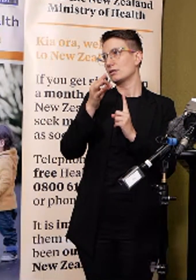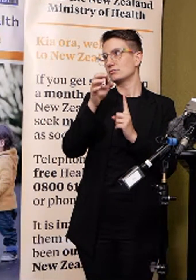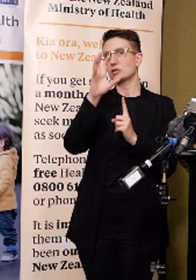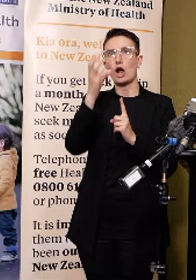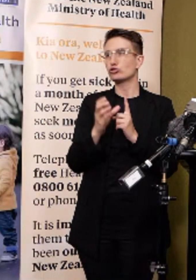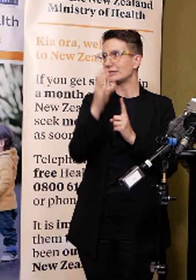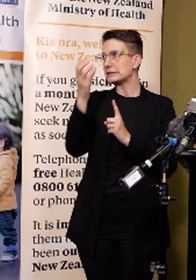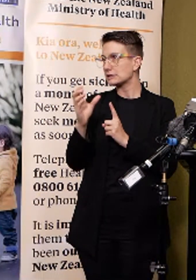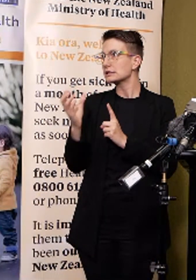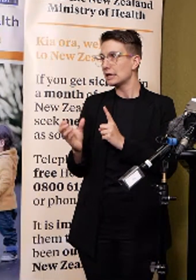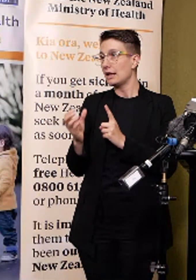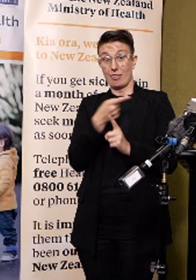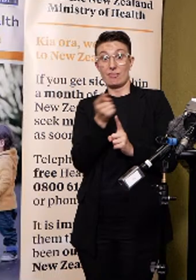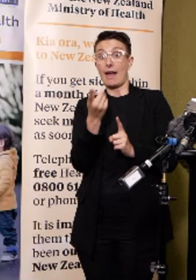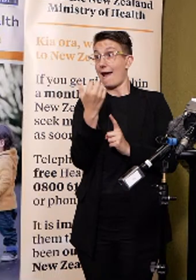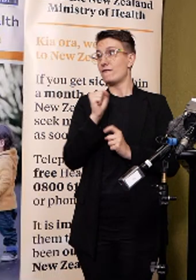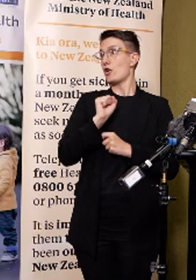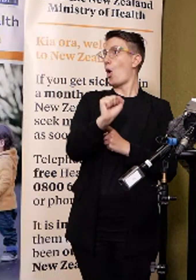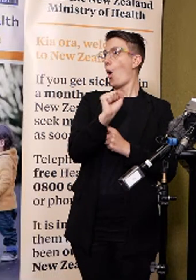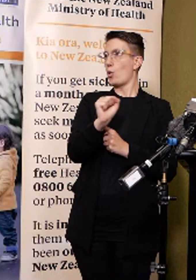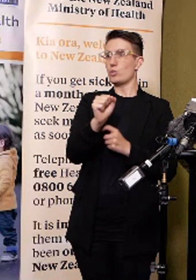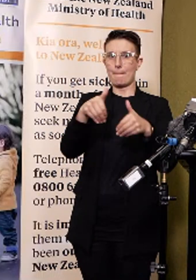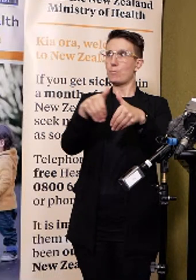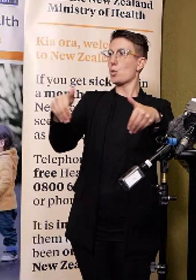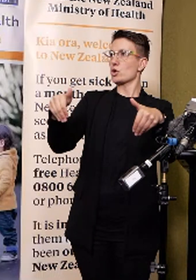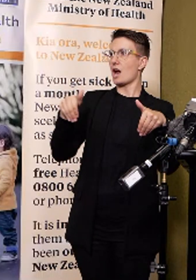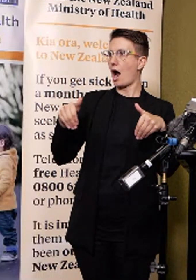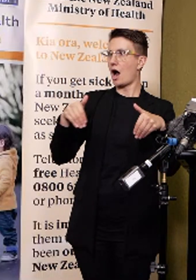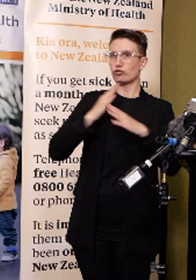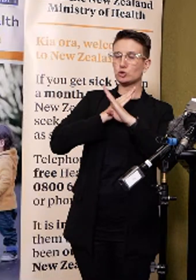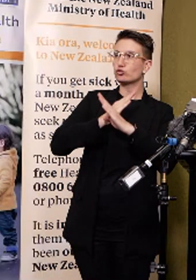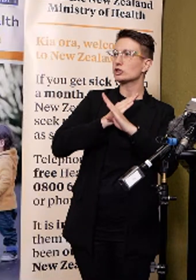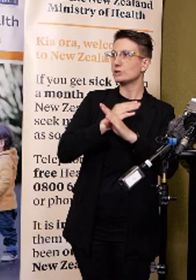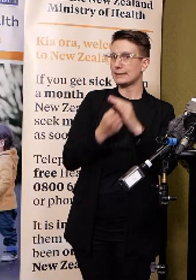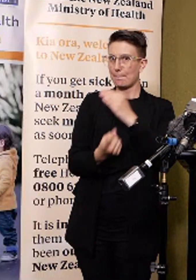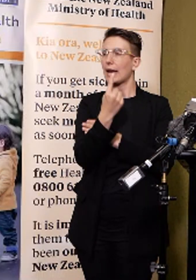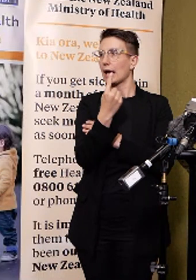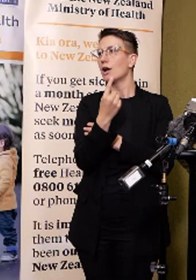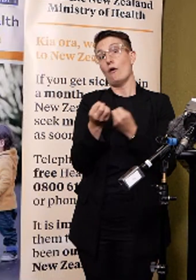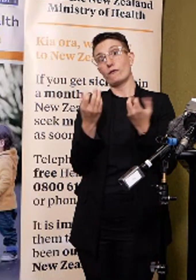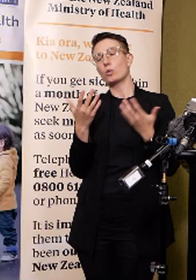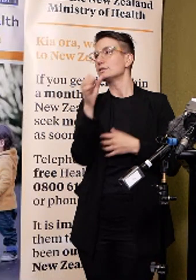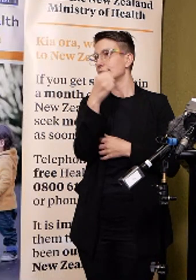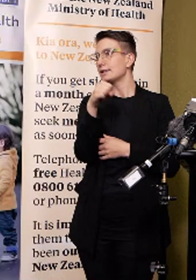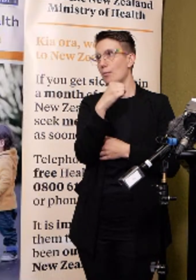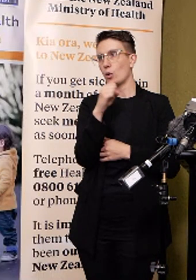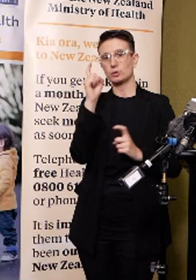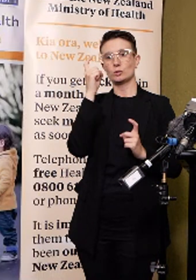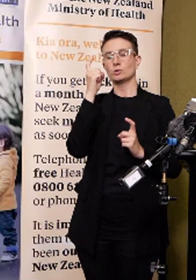And some Samoa in particular, clearly very concerned given their experience with measles last year.